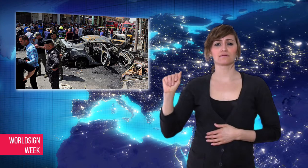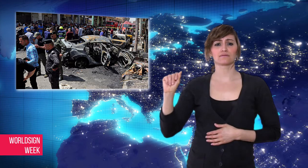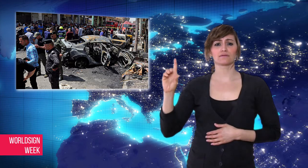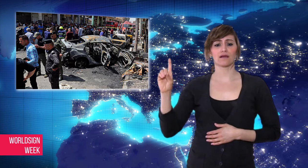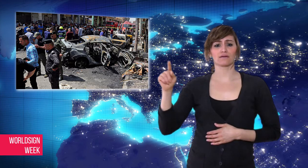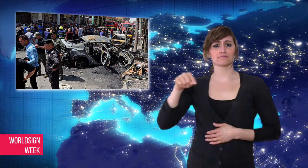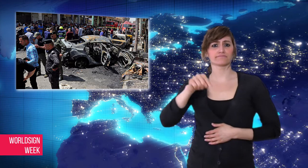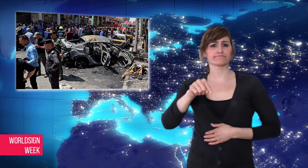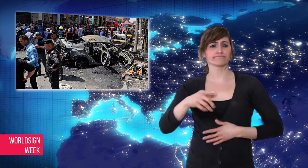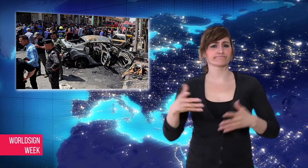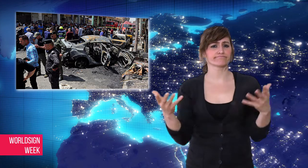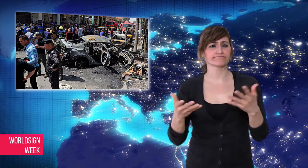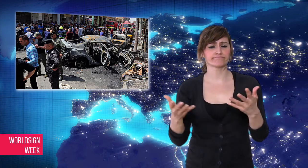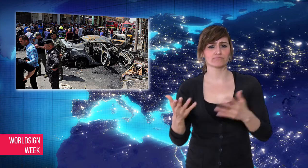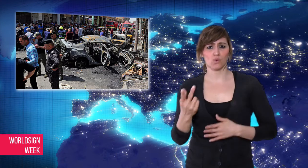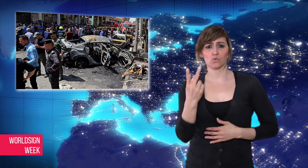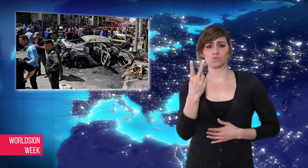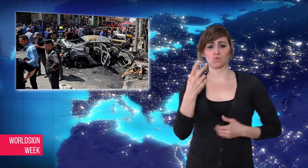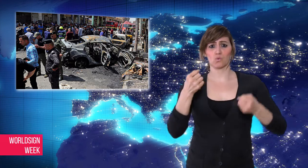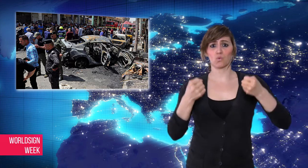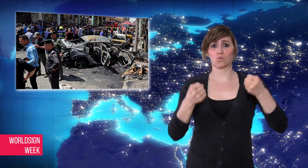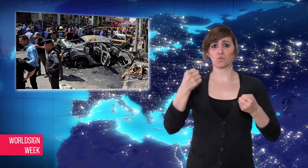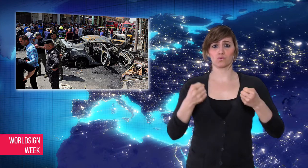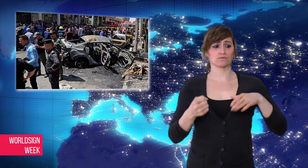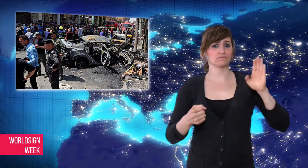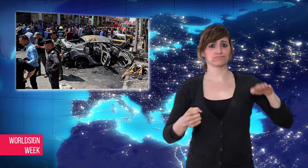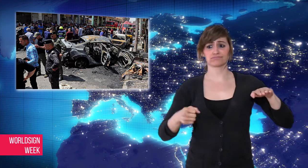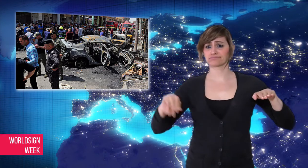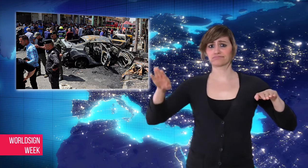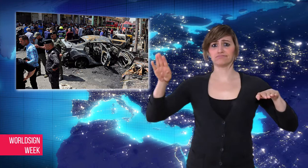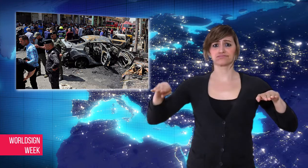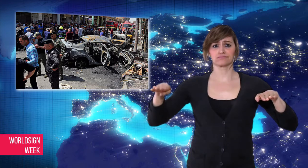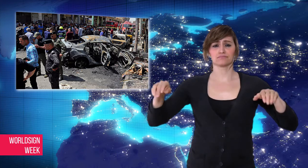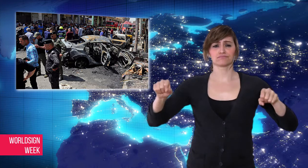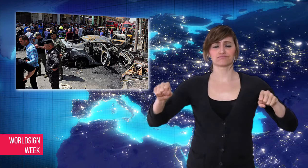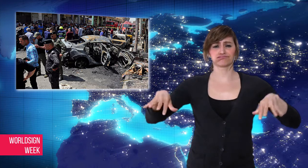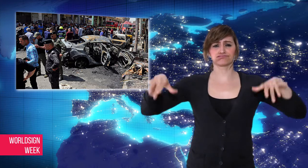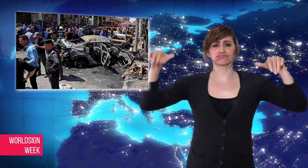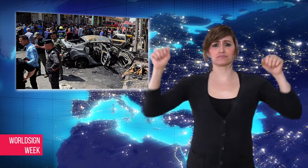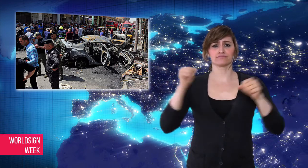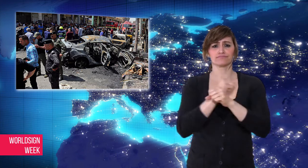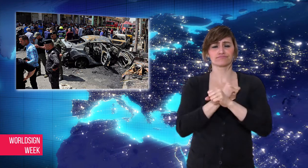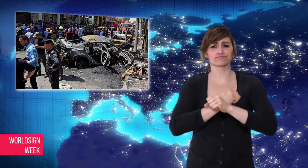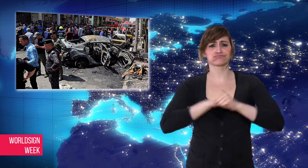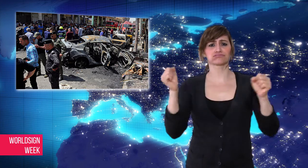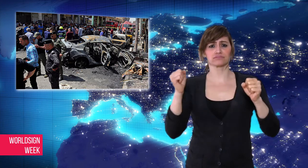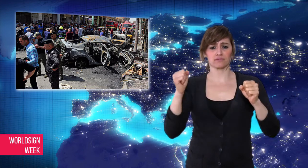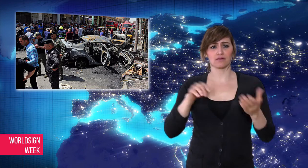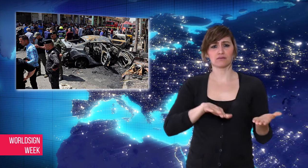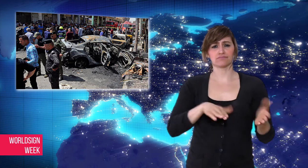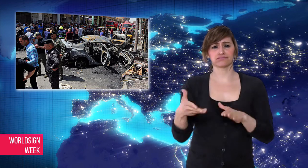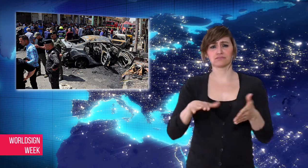two car bombs killed at least 27 people